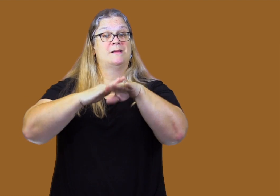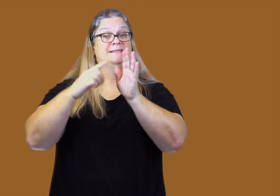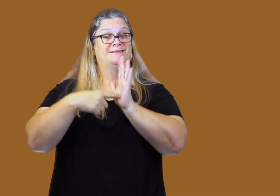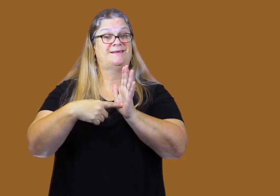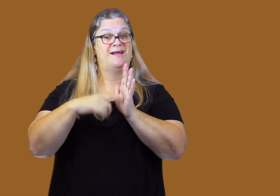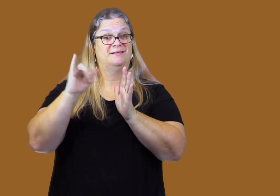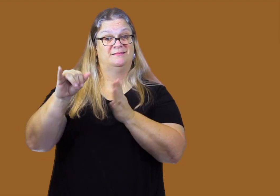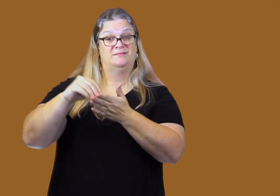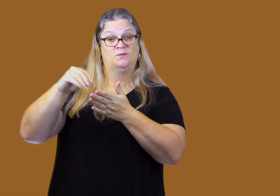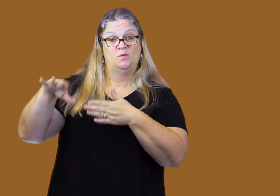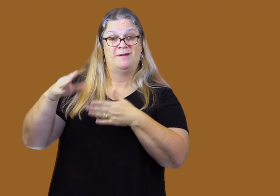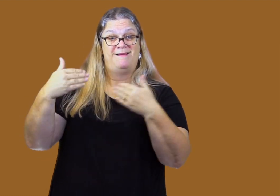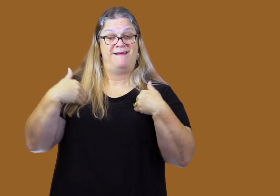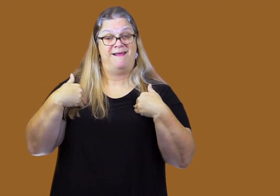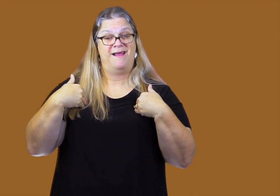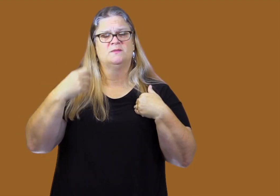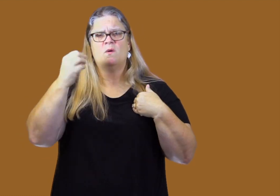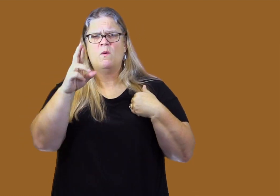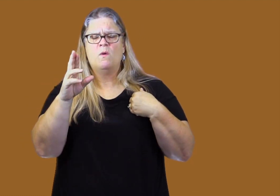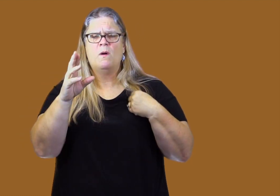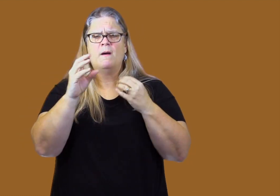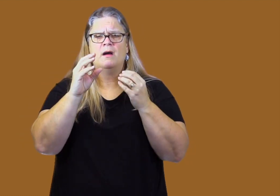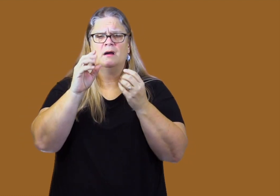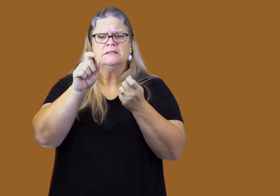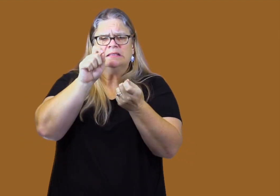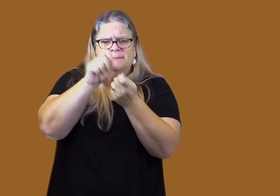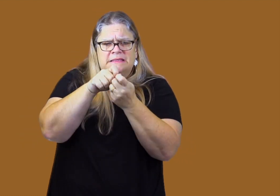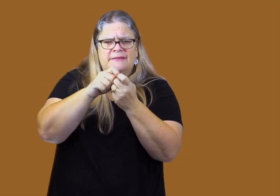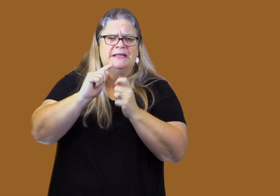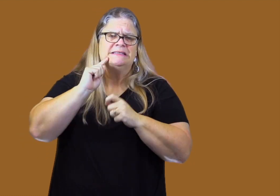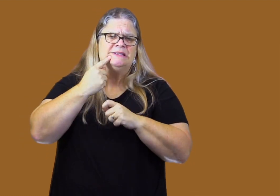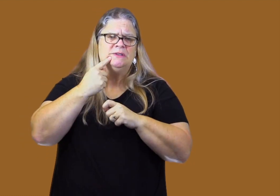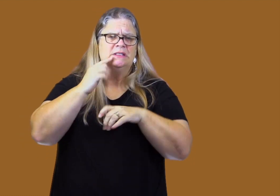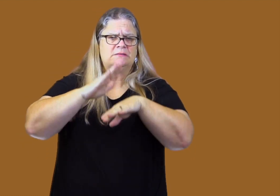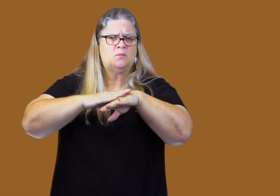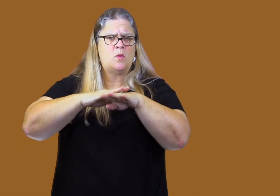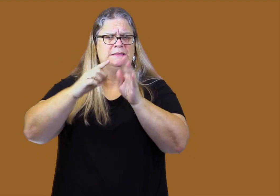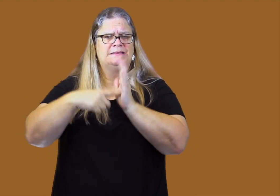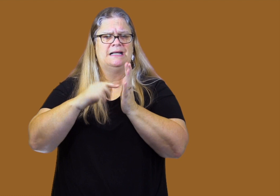The more warning signs a student has, or specific serious warning signs